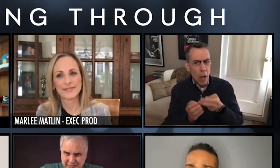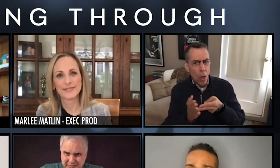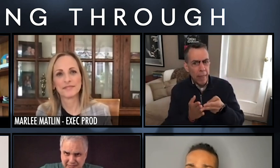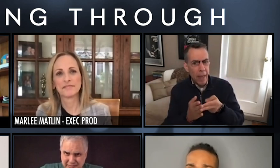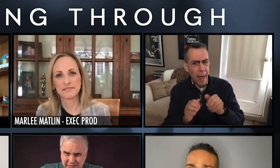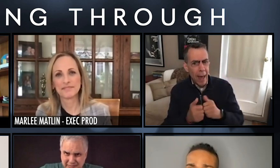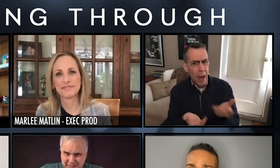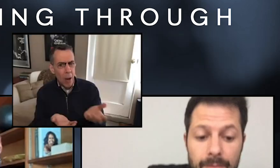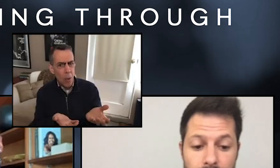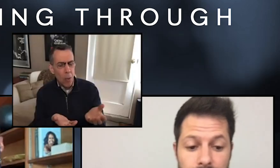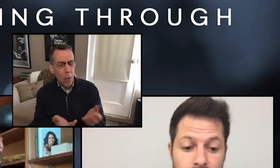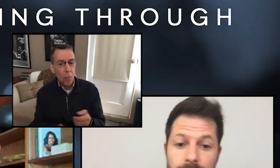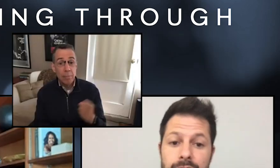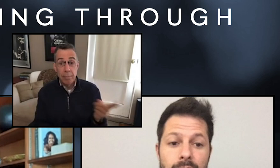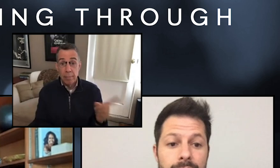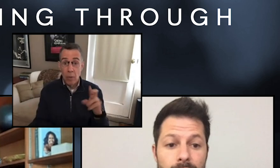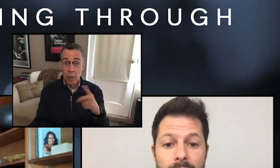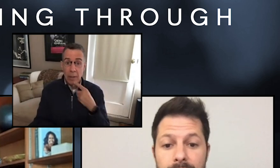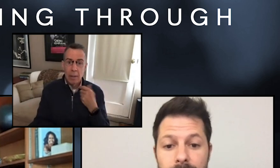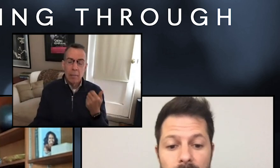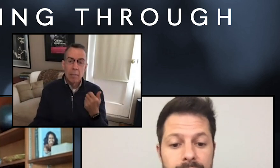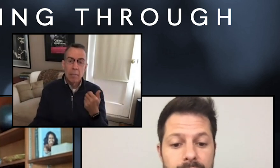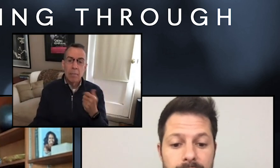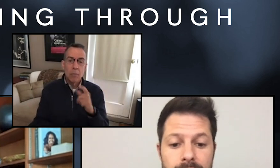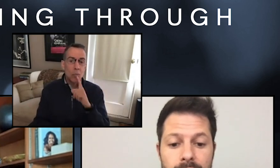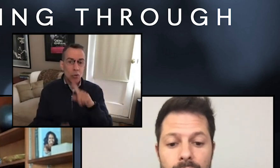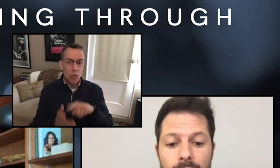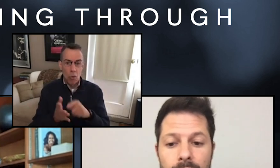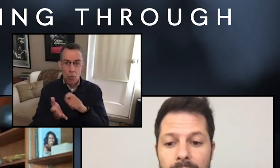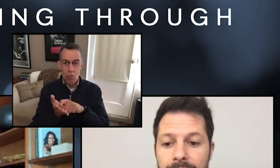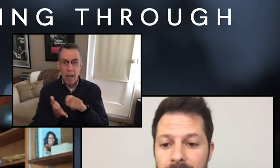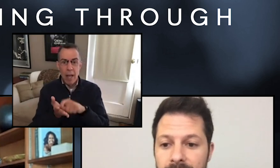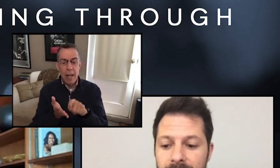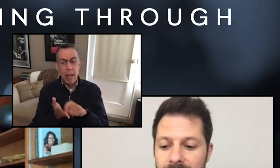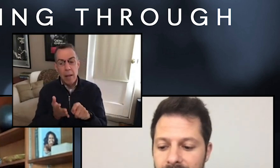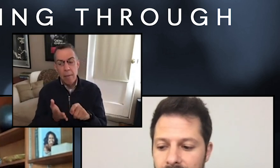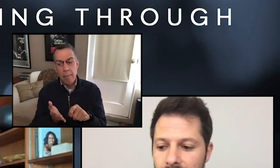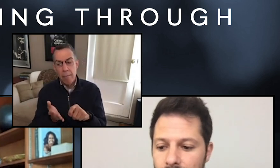Doug: Yeah, well. To start with the writing process, you know, I think,